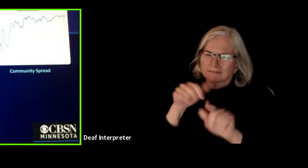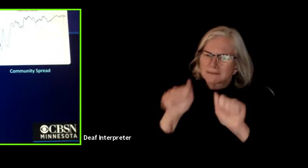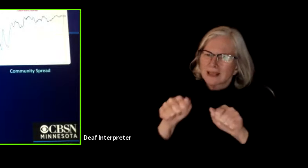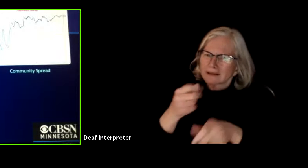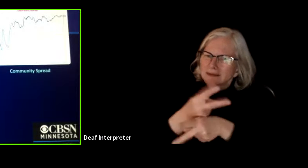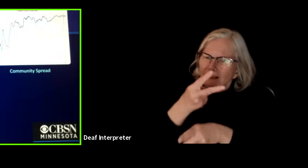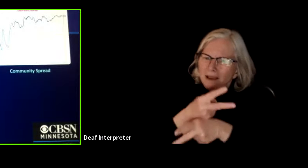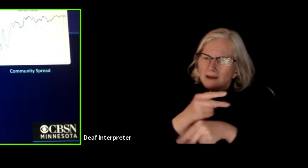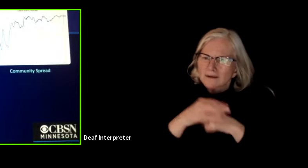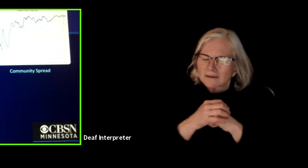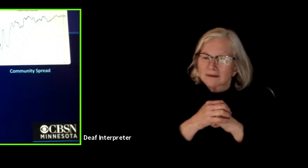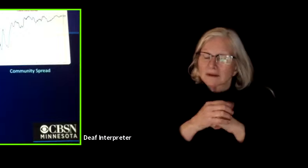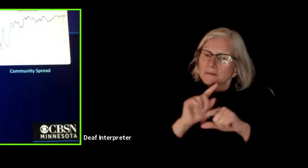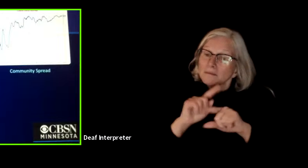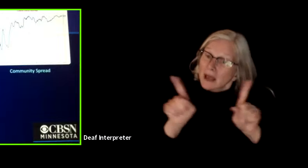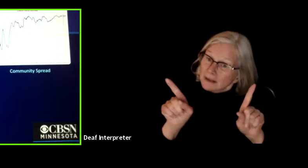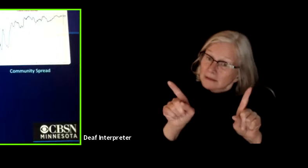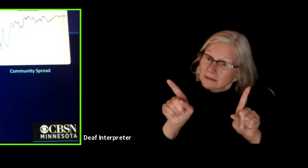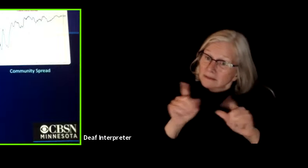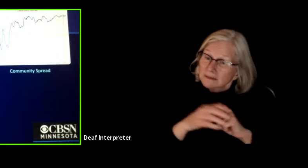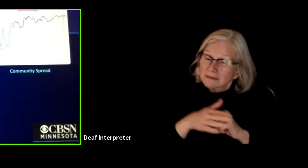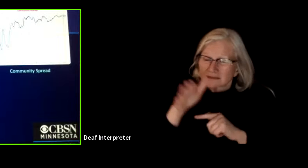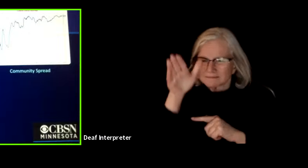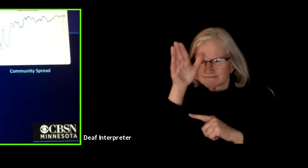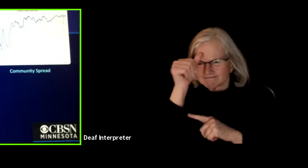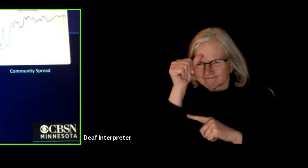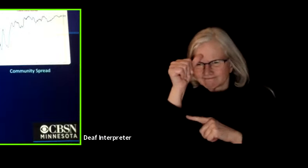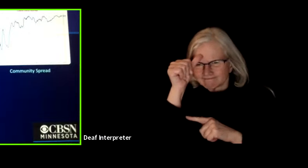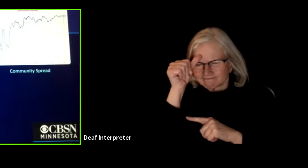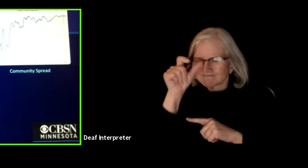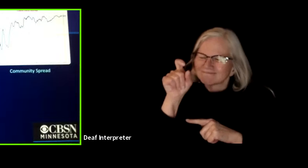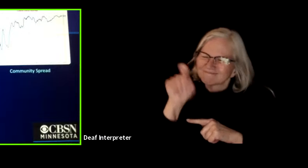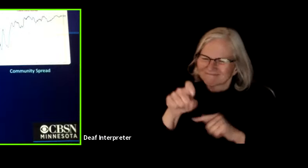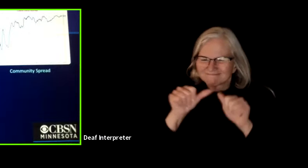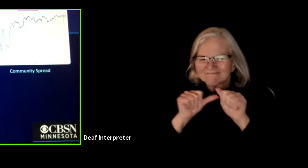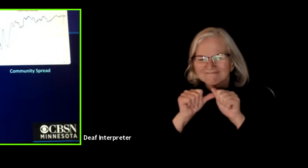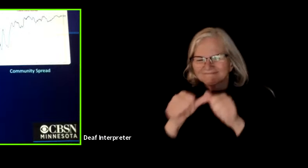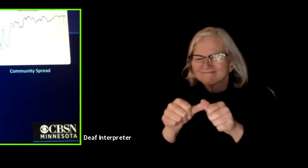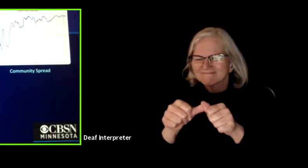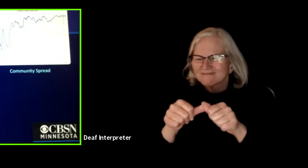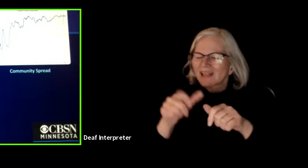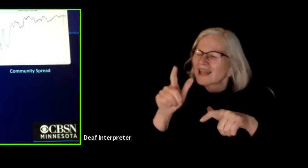TO MANY PEOPLE GET IN EFFECTED, WE DON'T KNOW WHERE IT COMES FROM. HOSPITALIZATIONS ARE DECLINING BUT IT'S STILL, AGAIN, I THINK